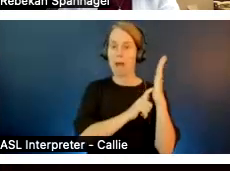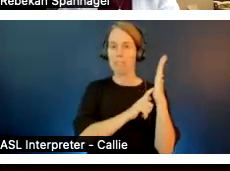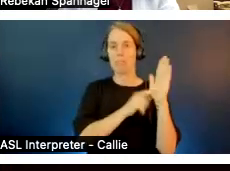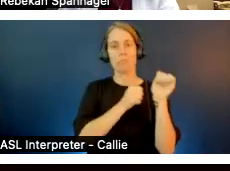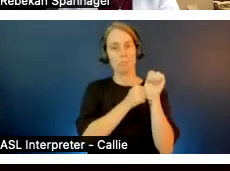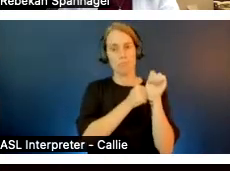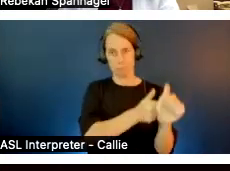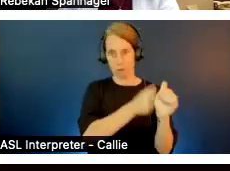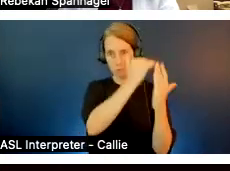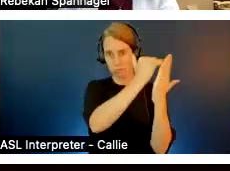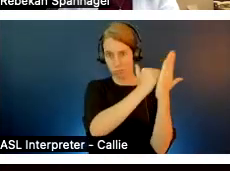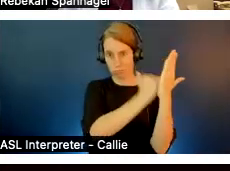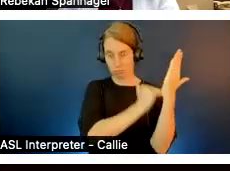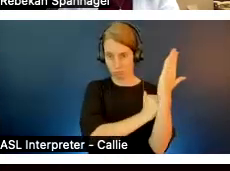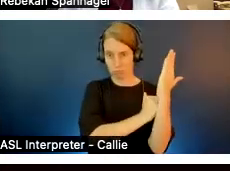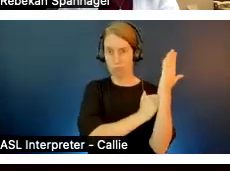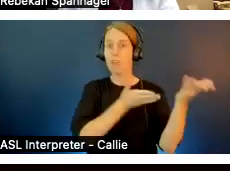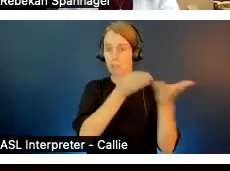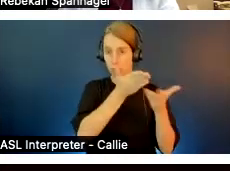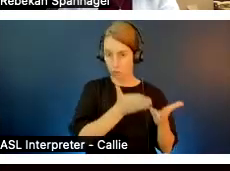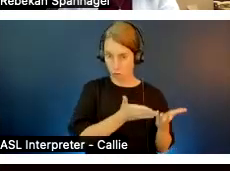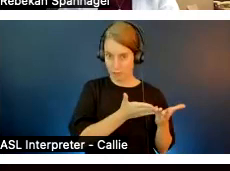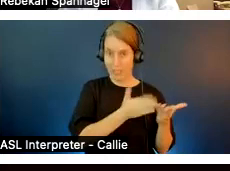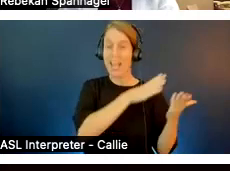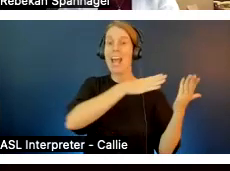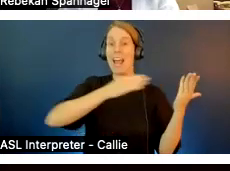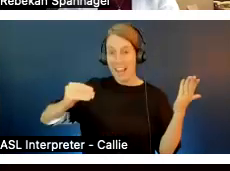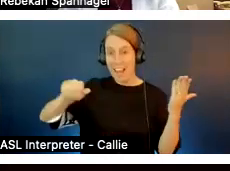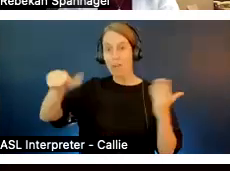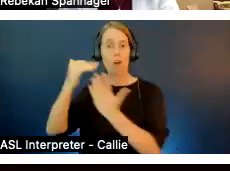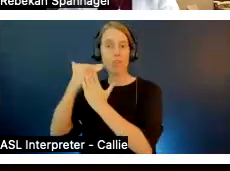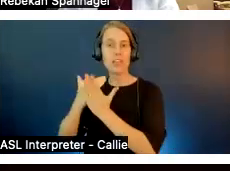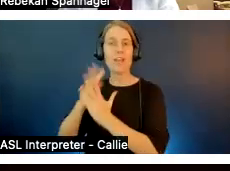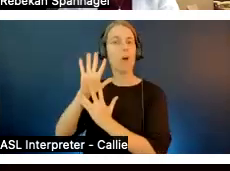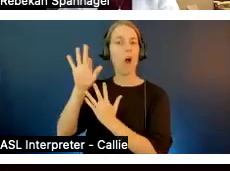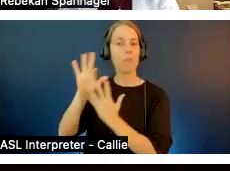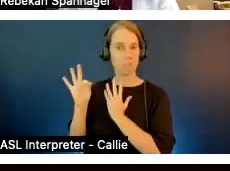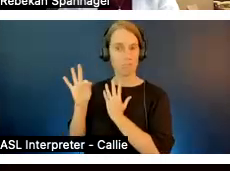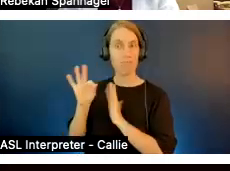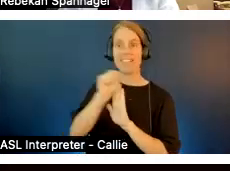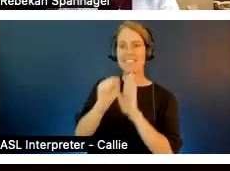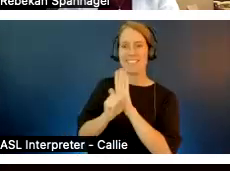and there are there's a list of optional services and that again is what makes each state's